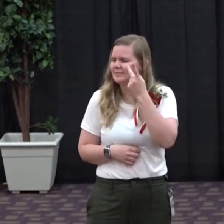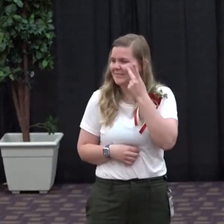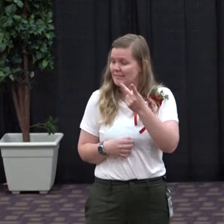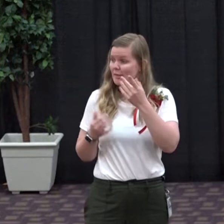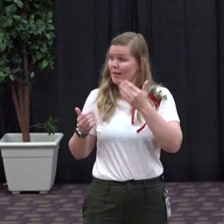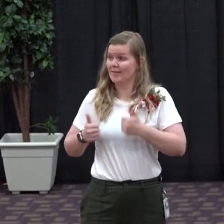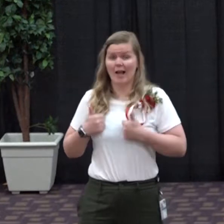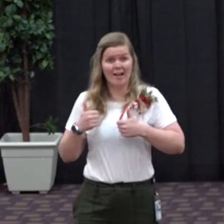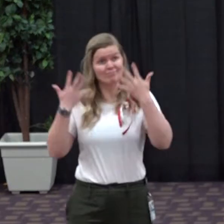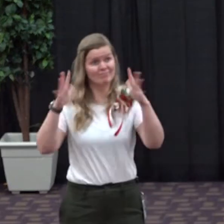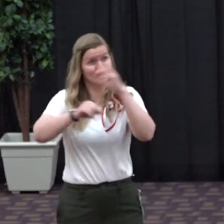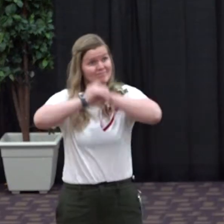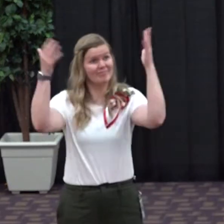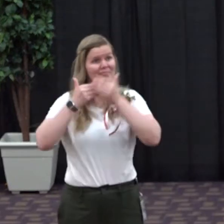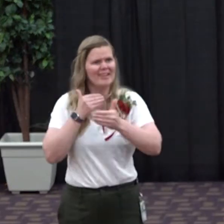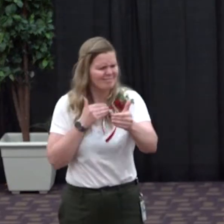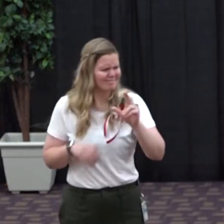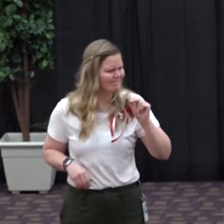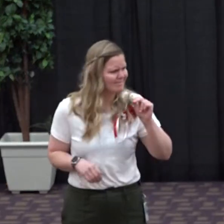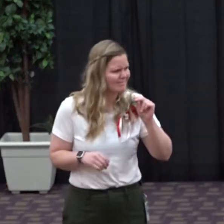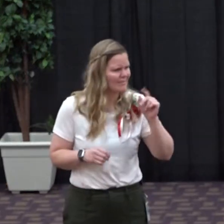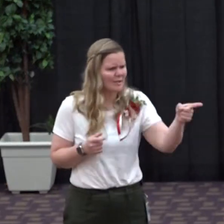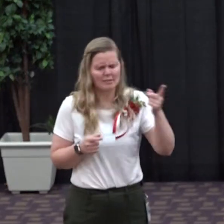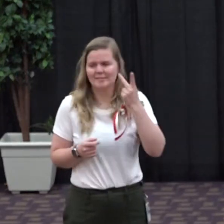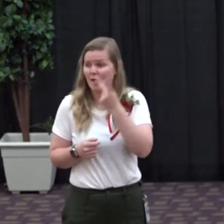Taking the moment and making the best of it.